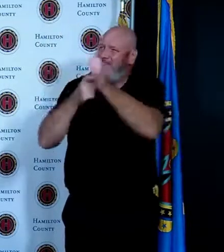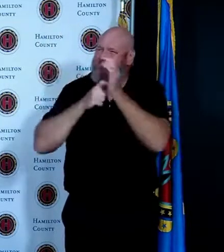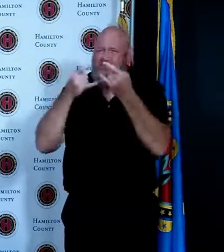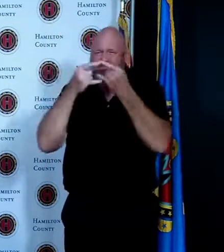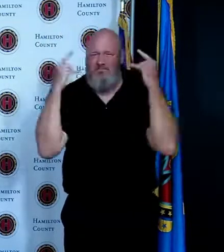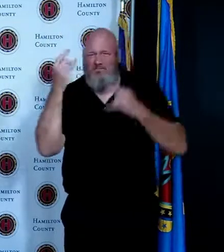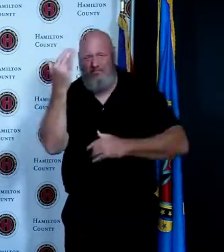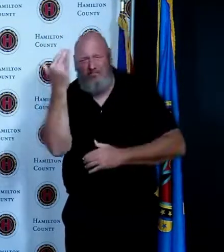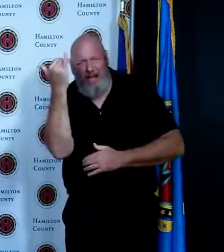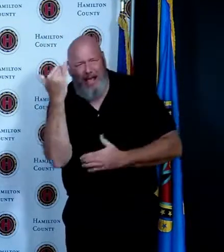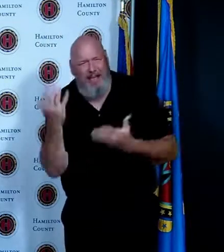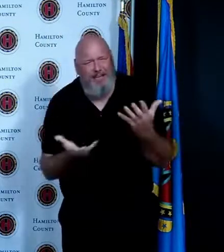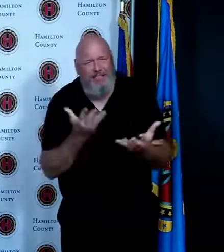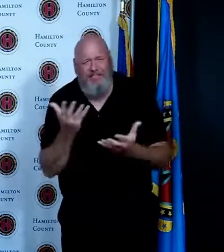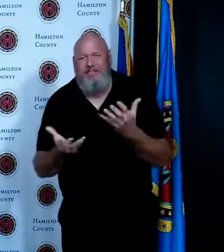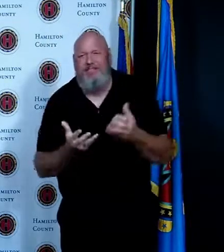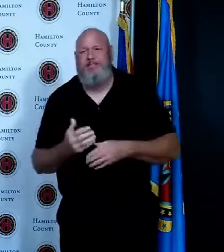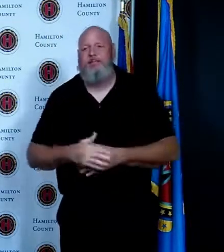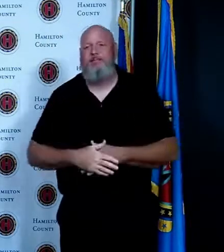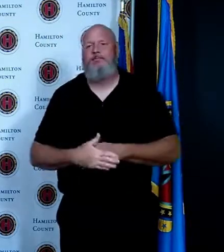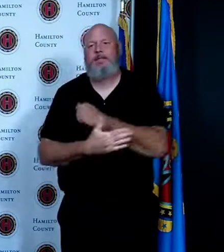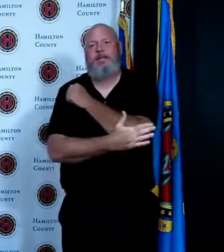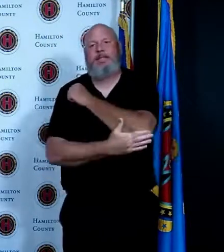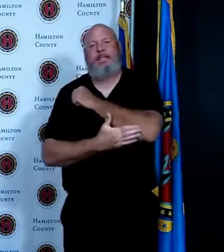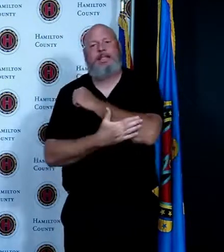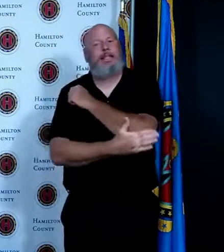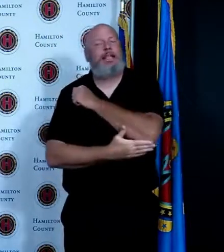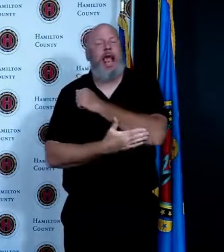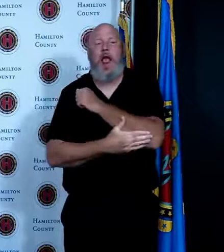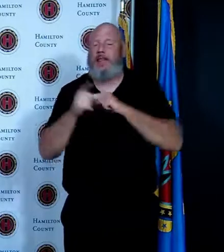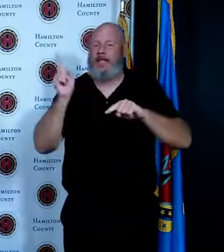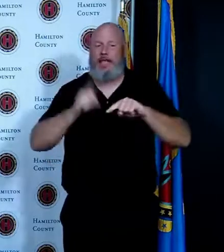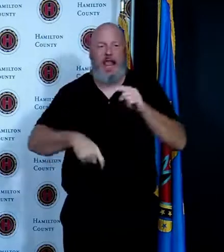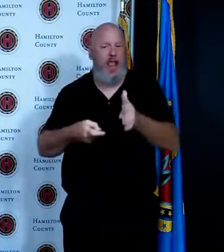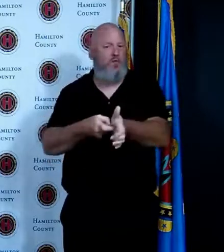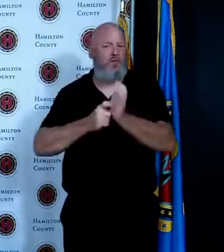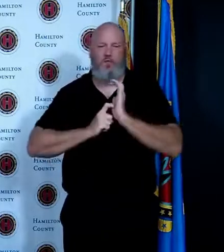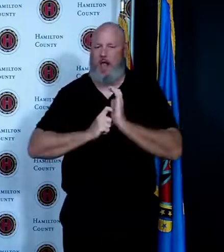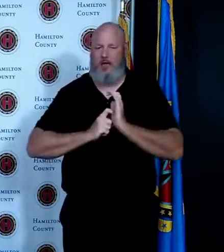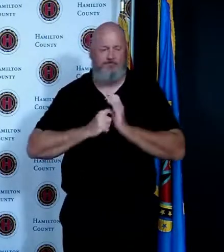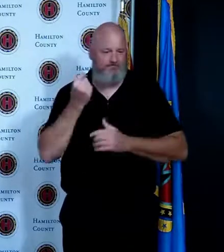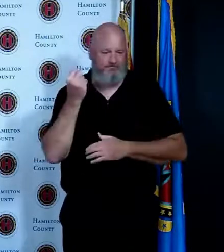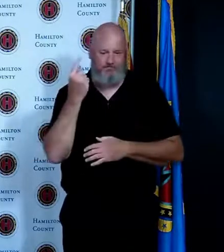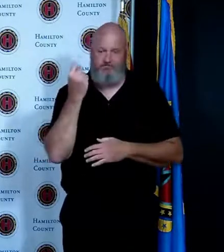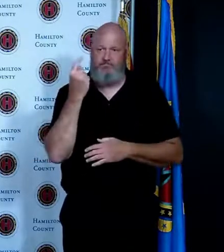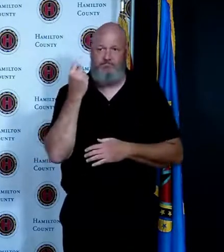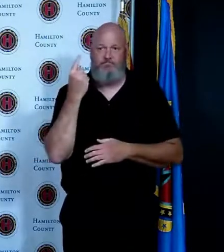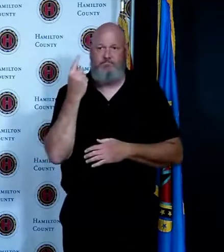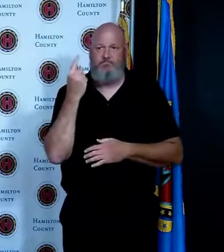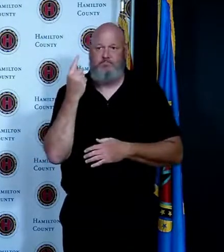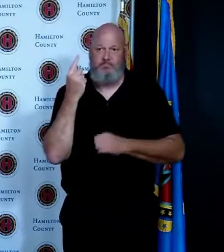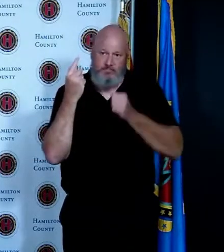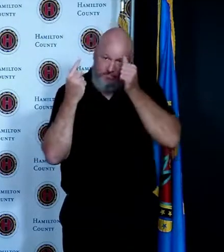Health Commissioner Greg Kesterman only has that authority if he hasn't given that authority by the State Health Commissioner and so what we saw